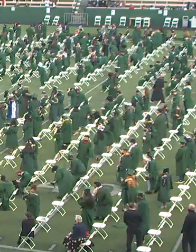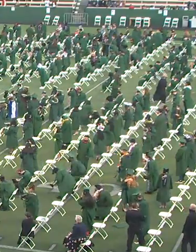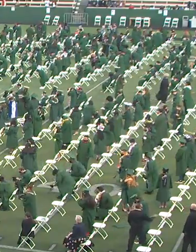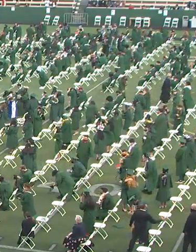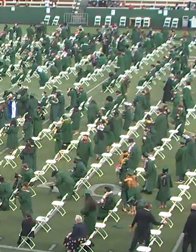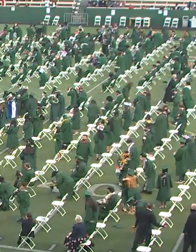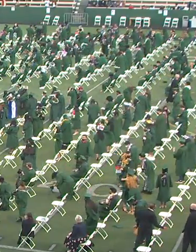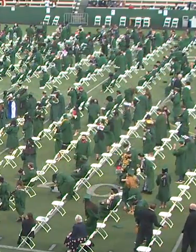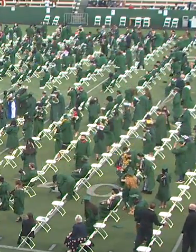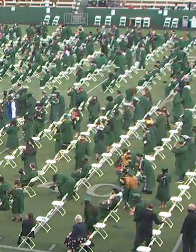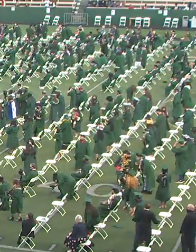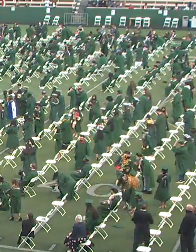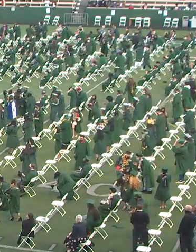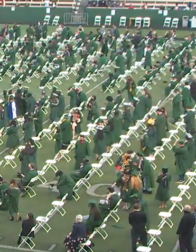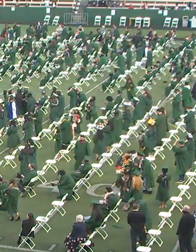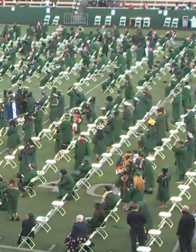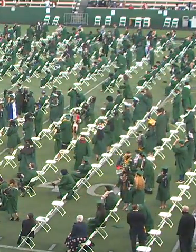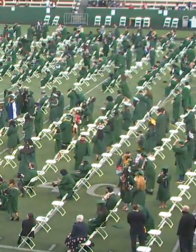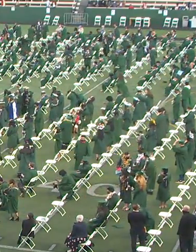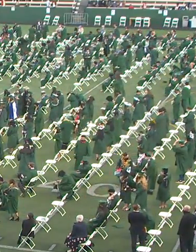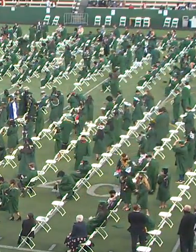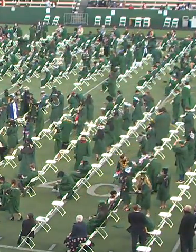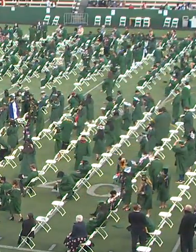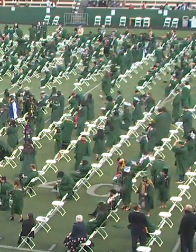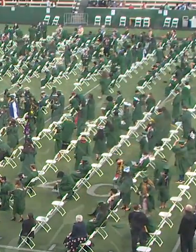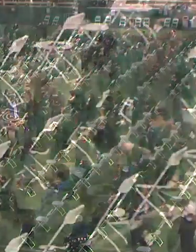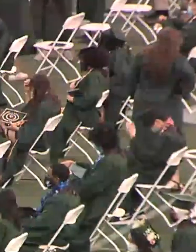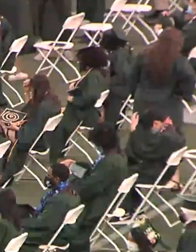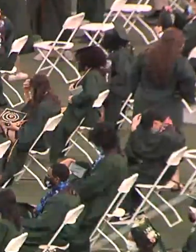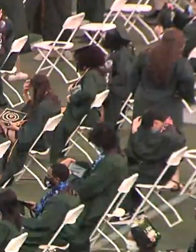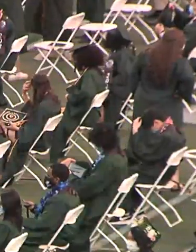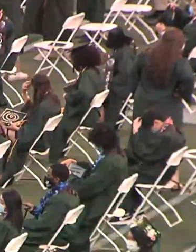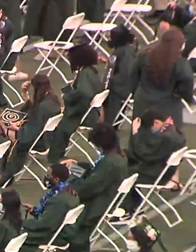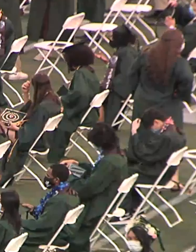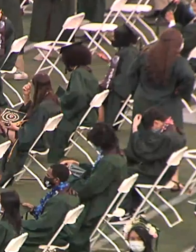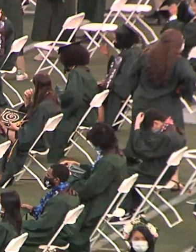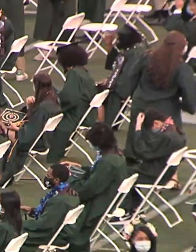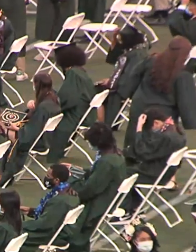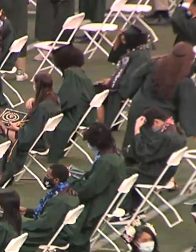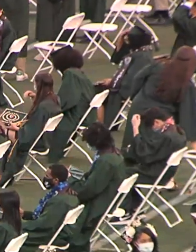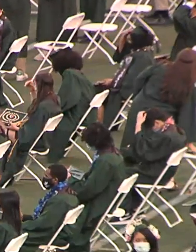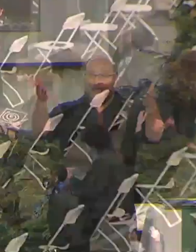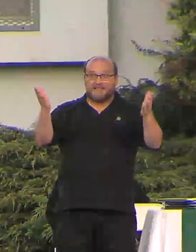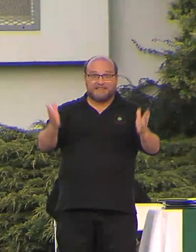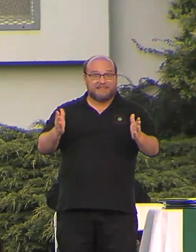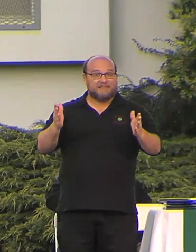However before we finish we want to remind our guests and you all how we're going to exit from the stadium.